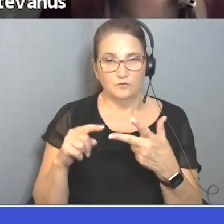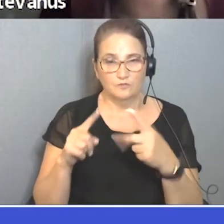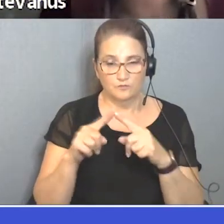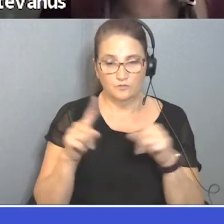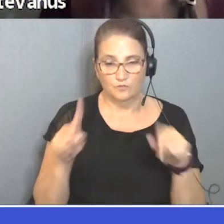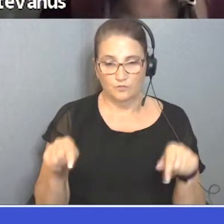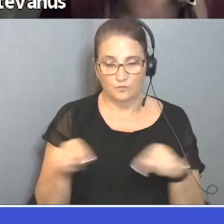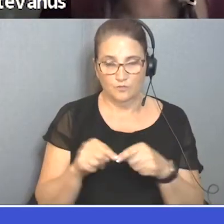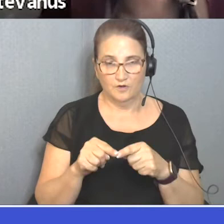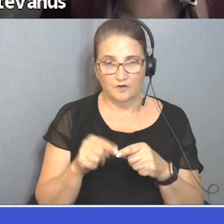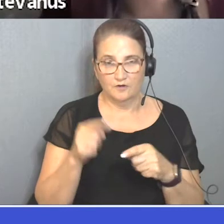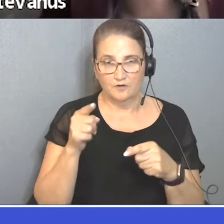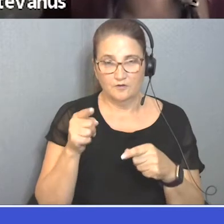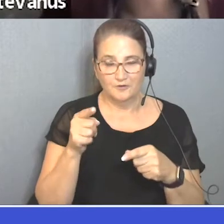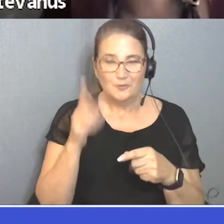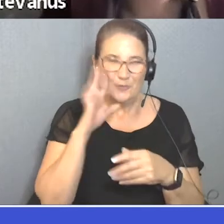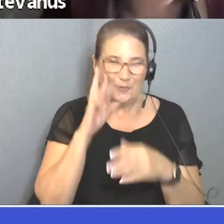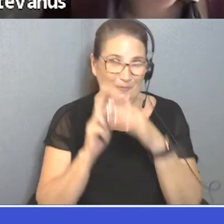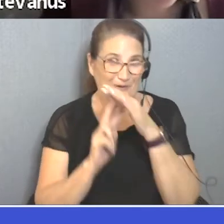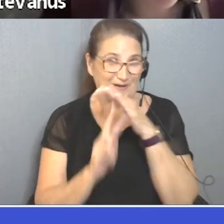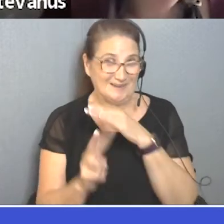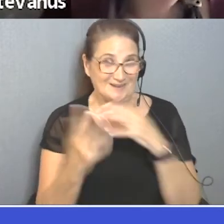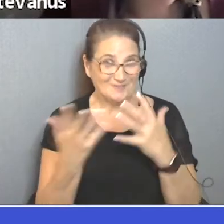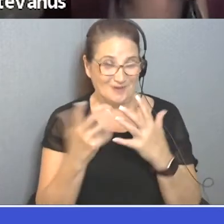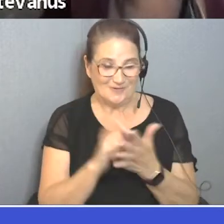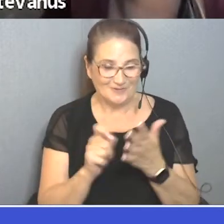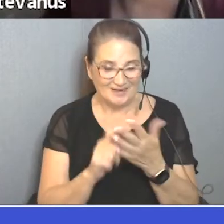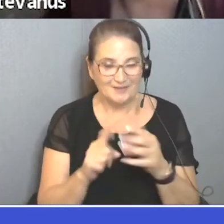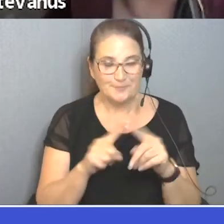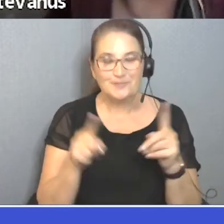And forour